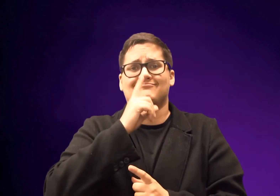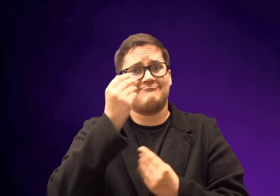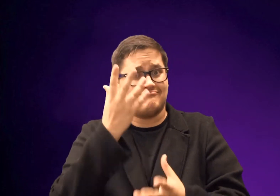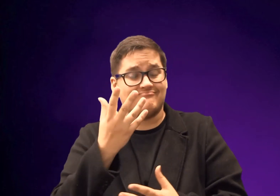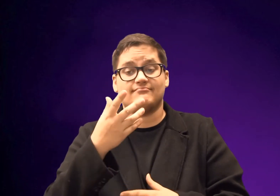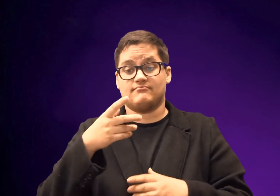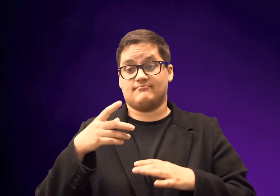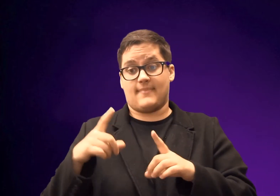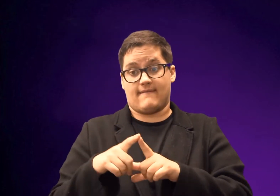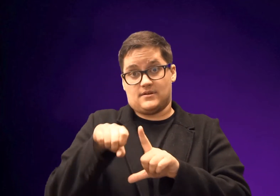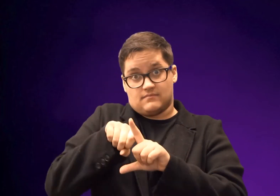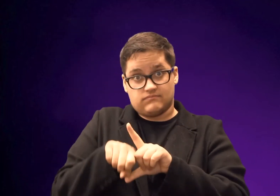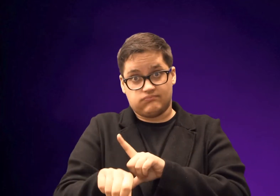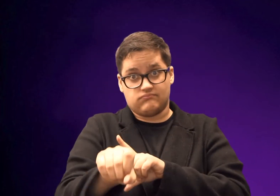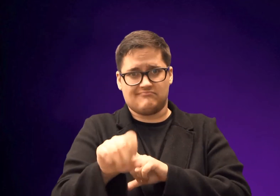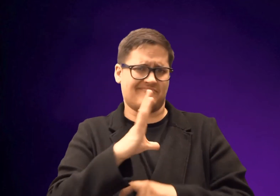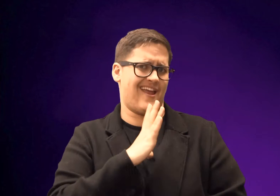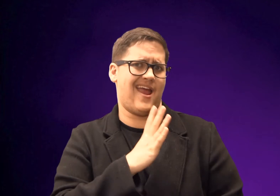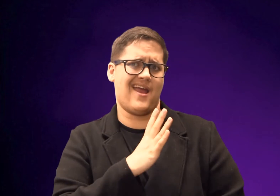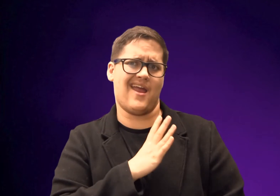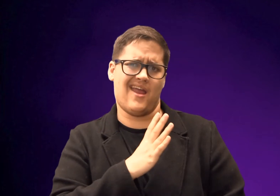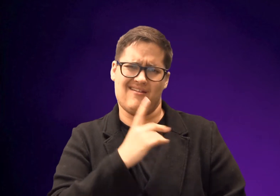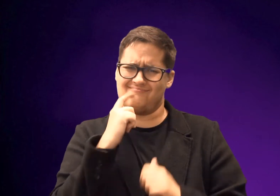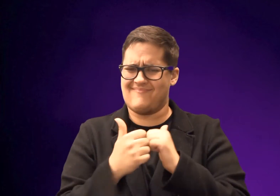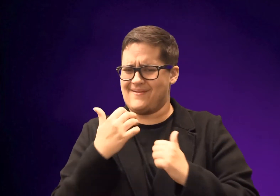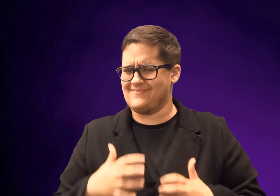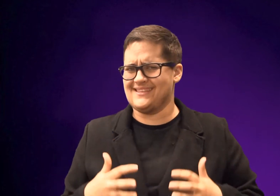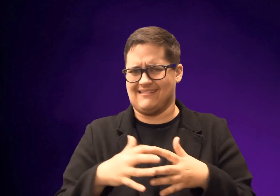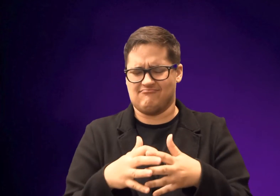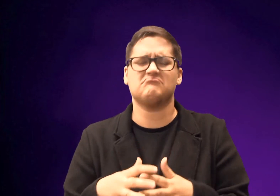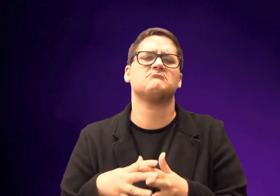For your information, vaginal birth is safe for most pregnancies.